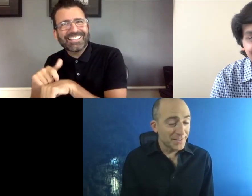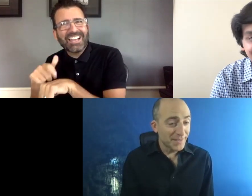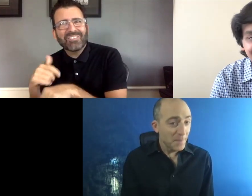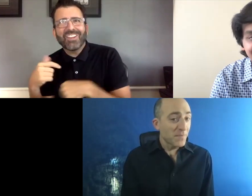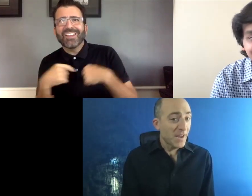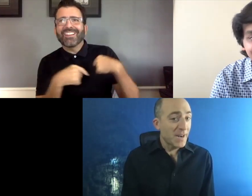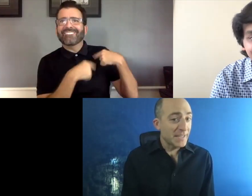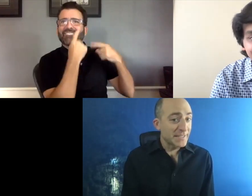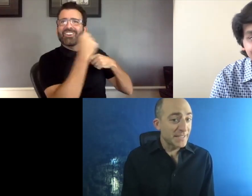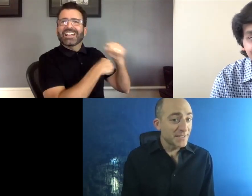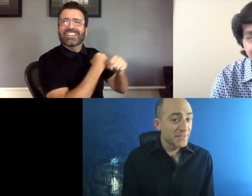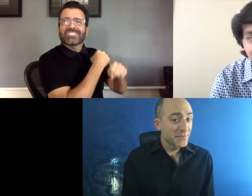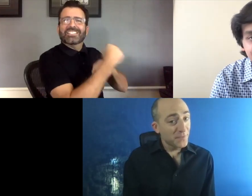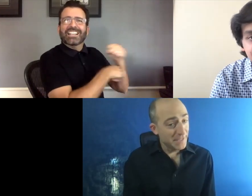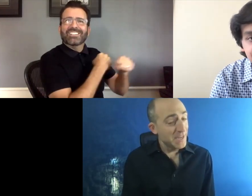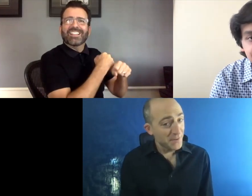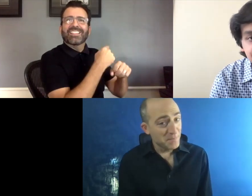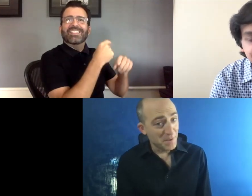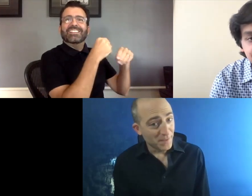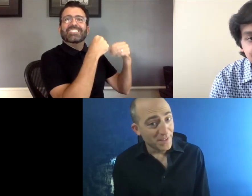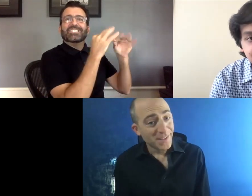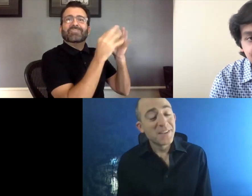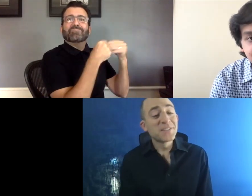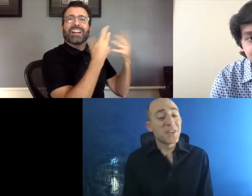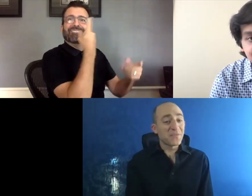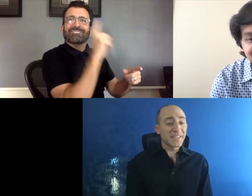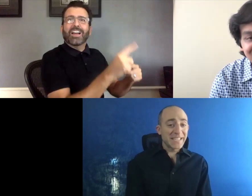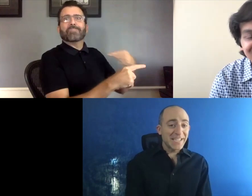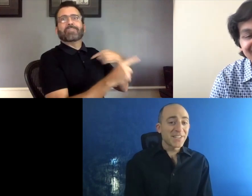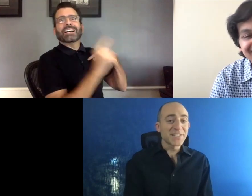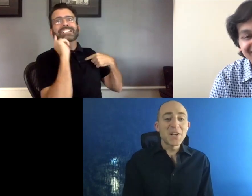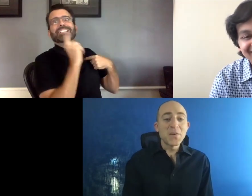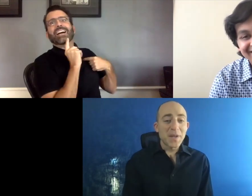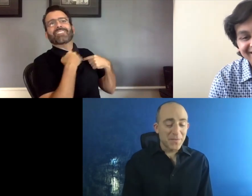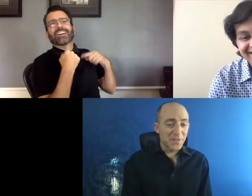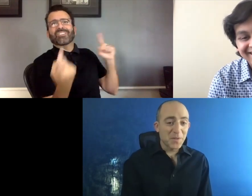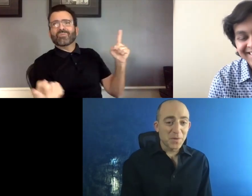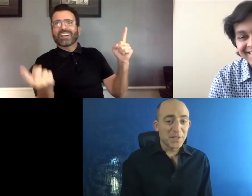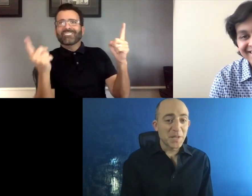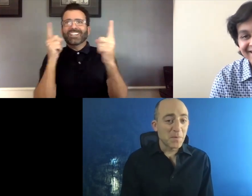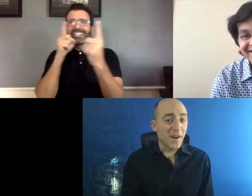they provided access for the hearing people. So for years we have interpreters there providing